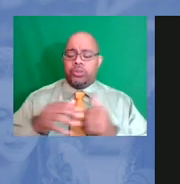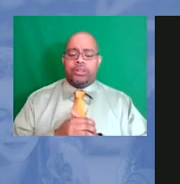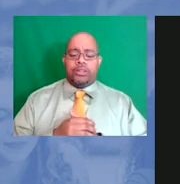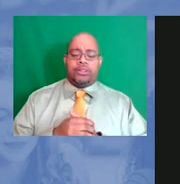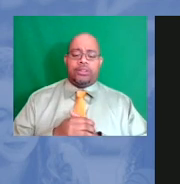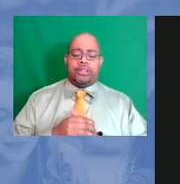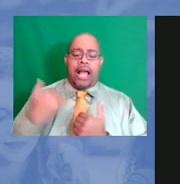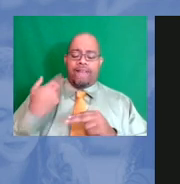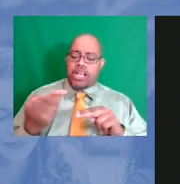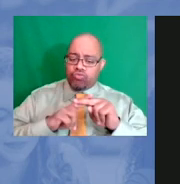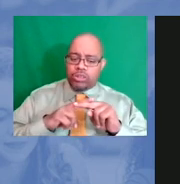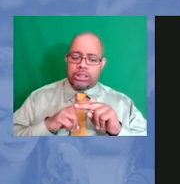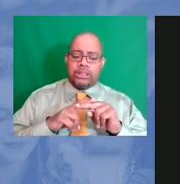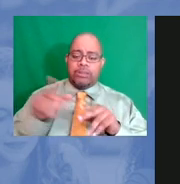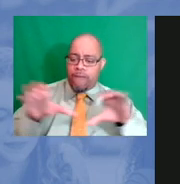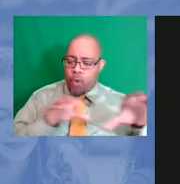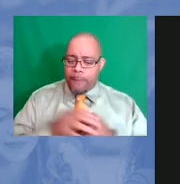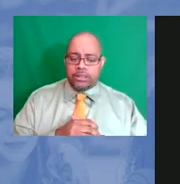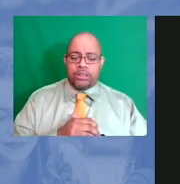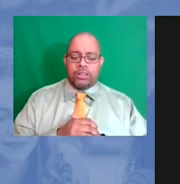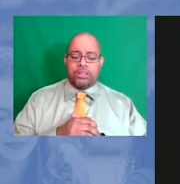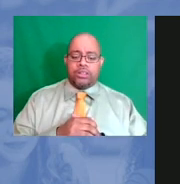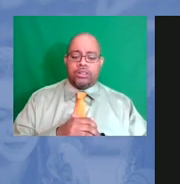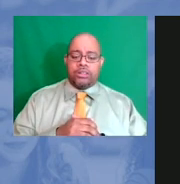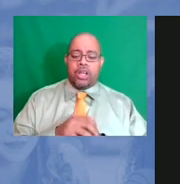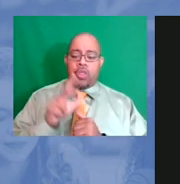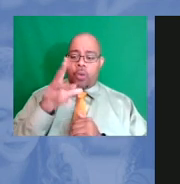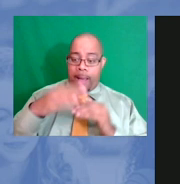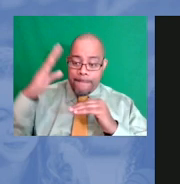THEIR PERFORMANCE THREE AND ABOVE BY 15 PERCENTAGE POINTS.